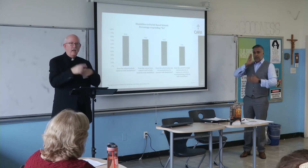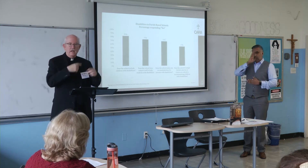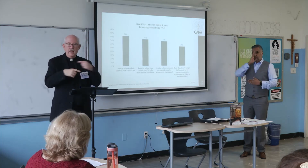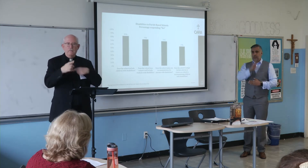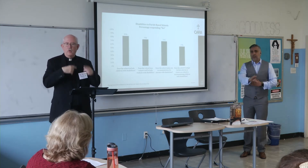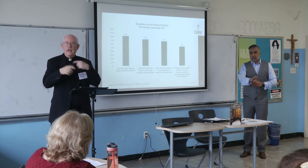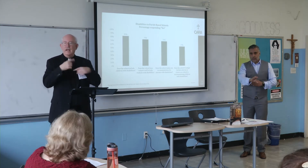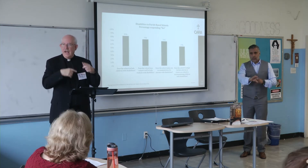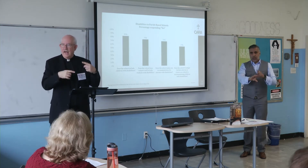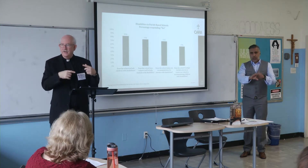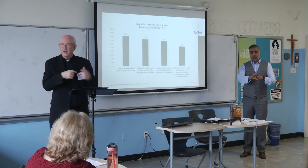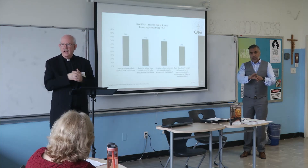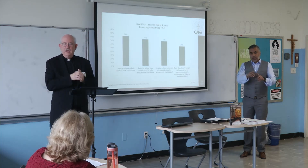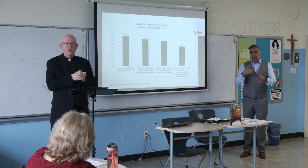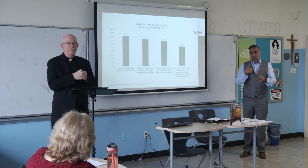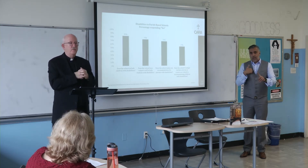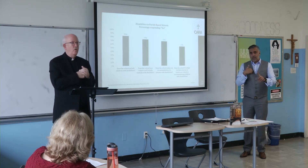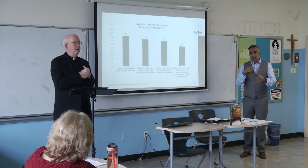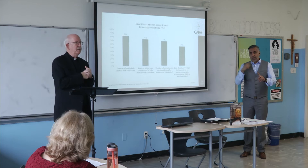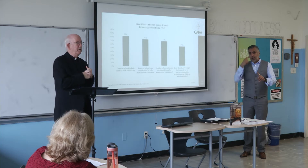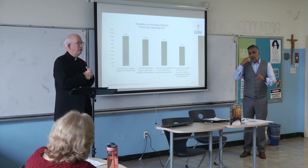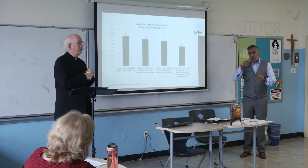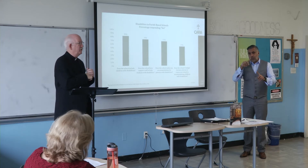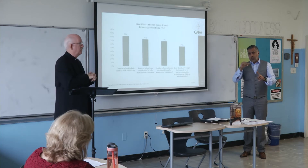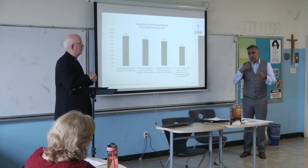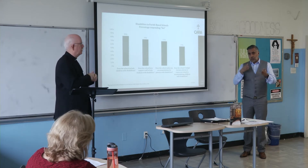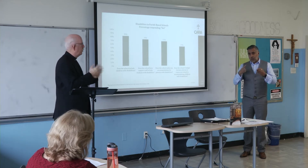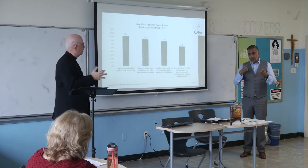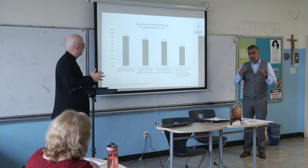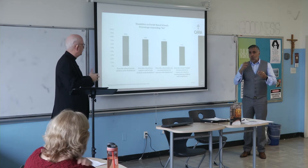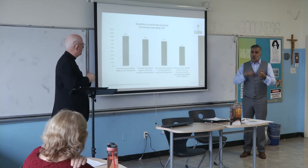readily more readily had in terms for disability services or support services,